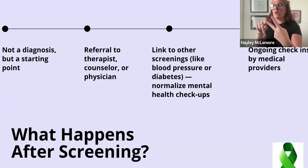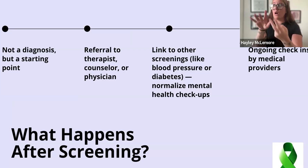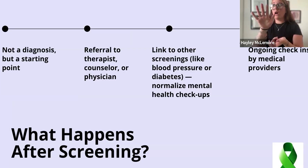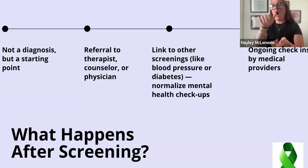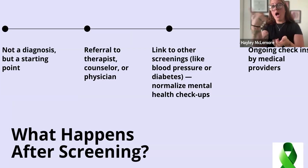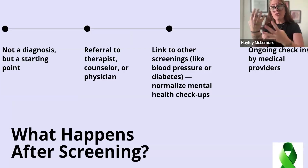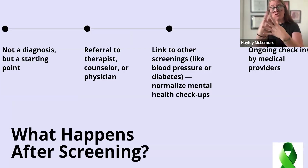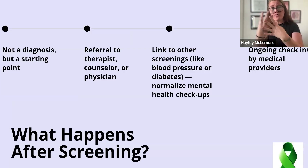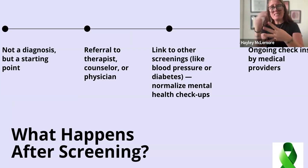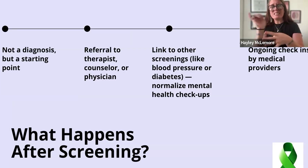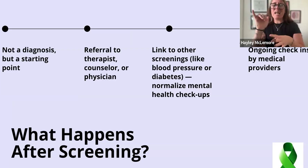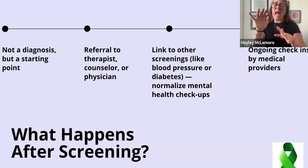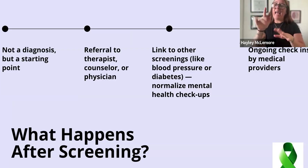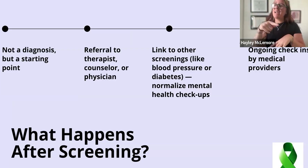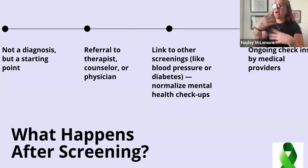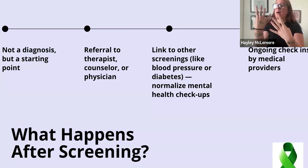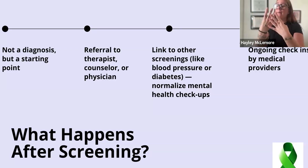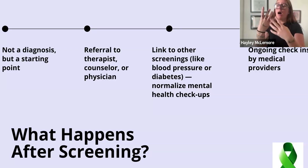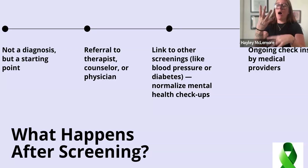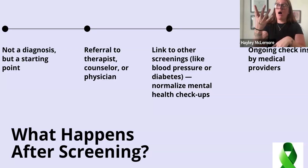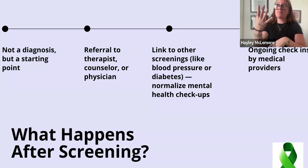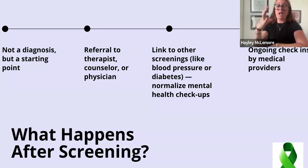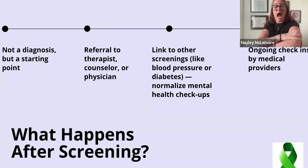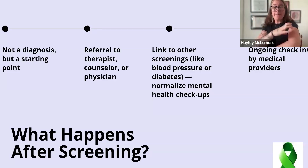And there's-- we're able to link patients to other screenings,